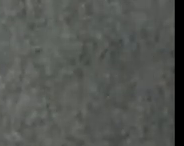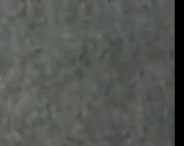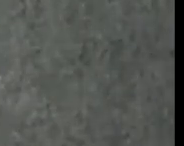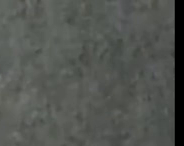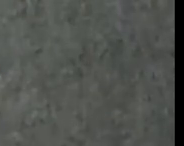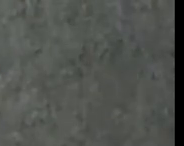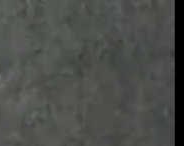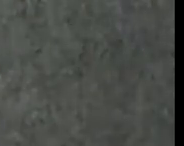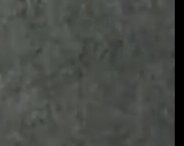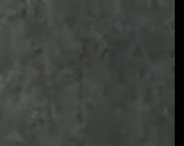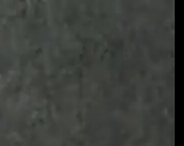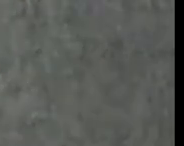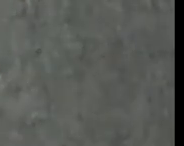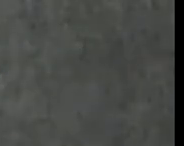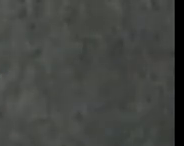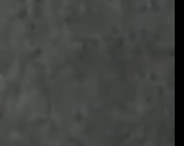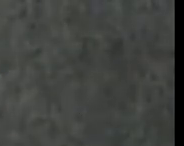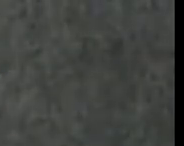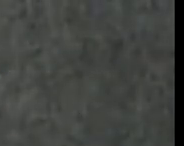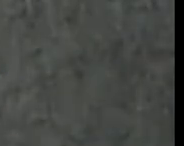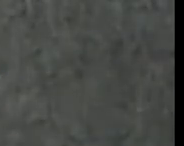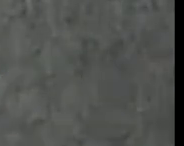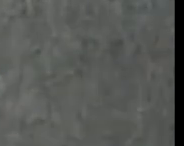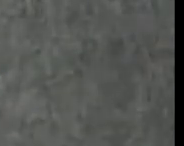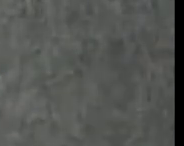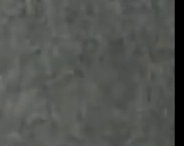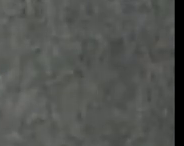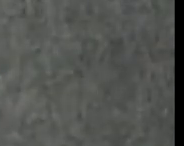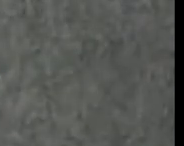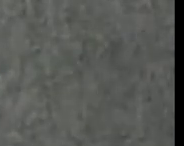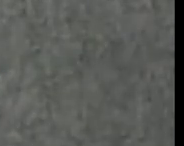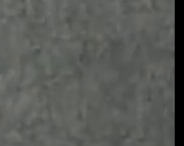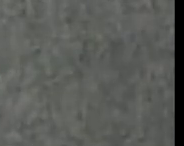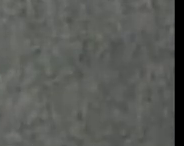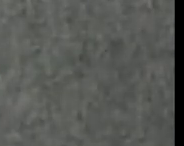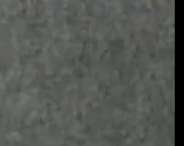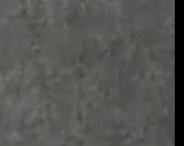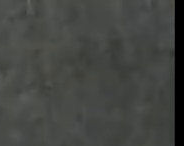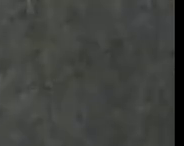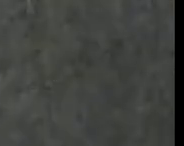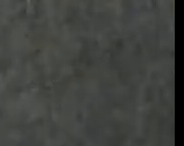seemed to be limited to just social sciences due to a grant limitation. And with this workshop, it seems that's expanded.